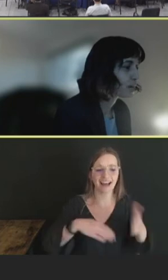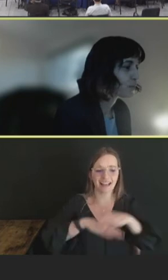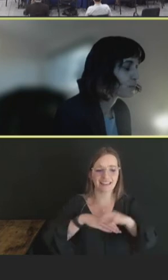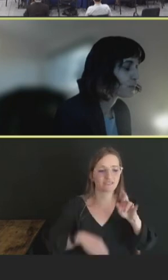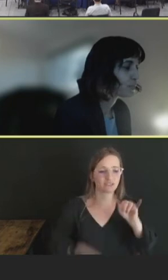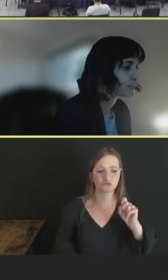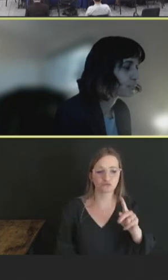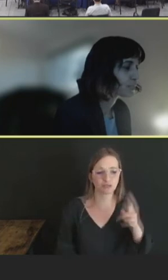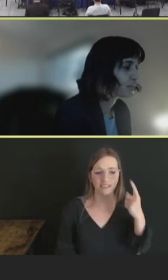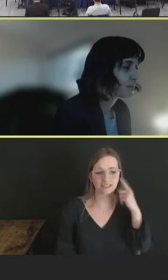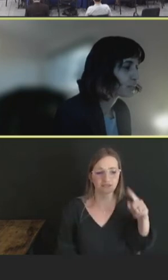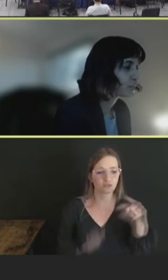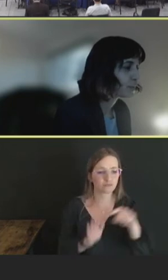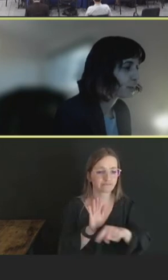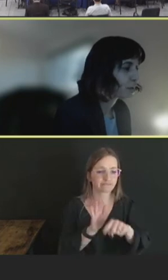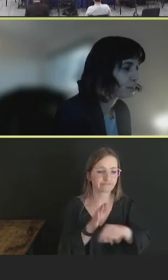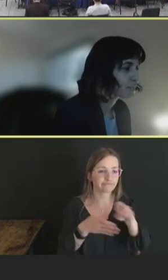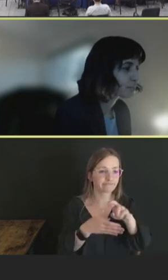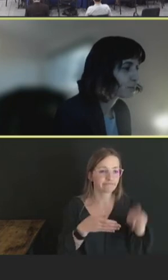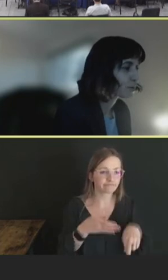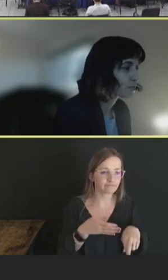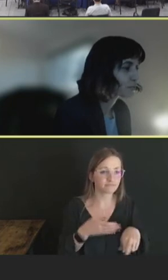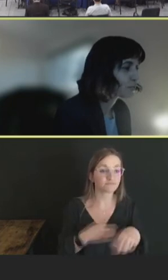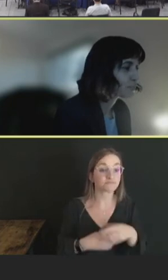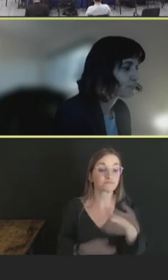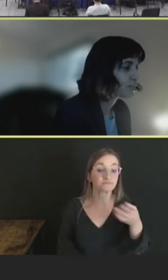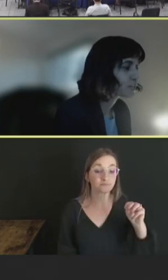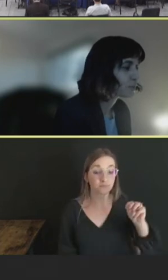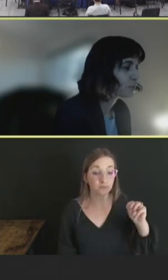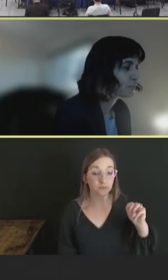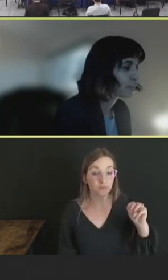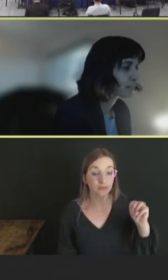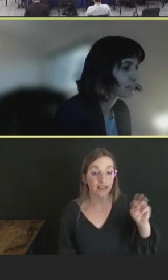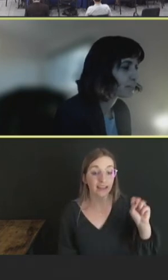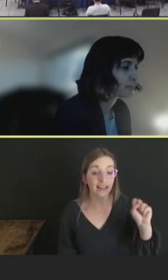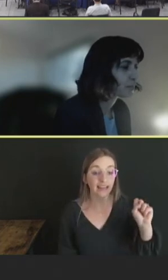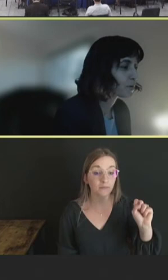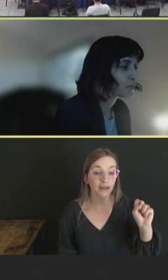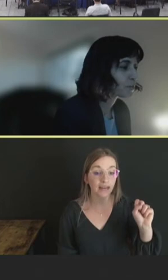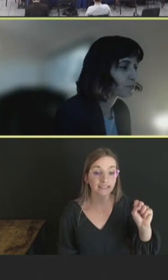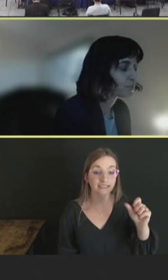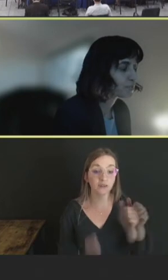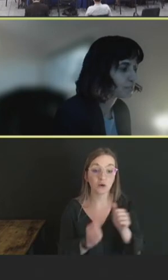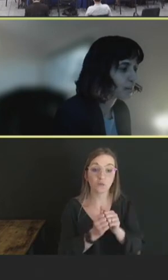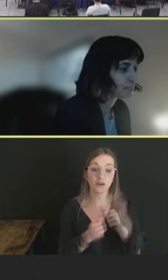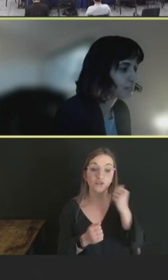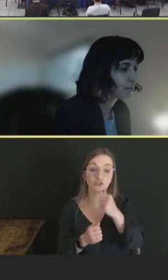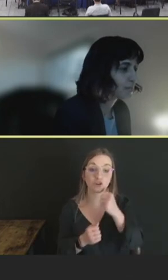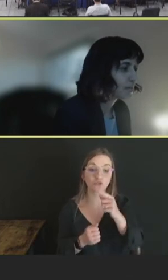autoimmune disease, including MS among girls who receive HPV vaccine compared to those who did not.